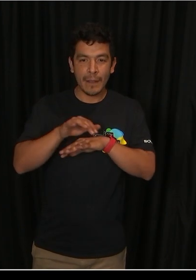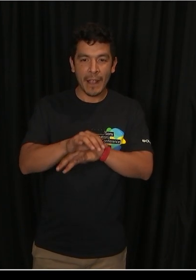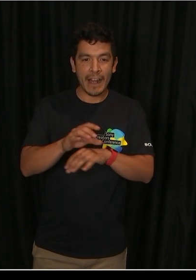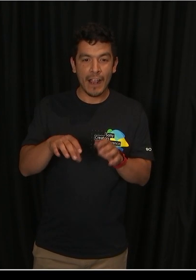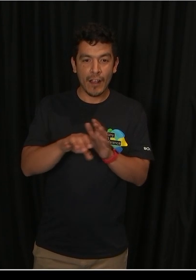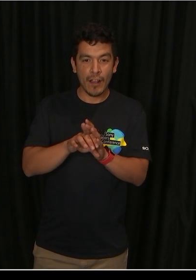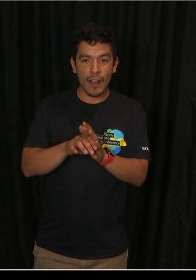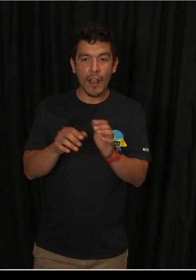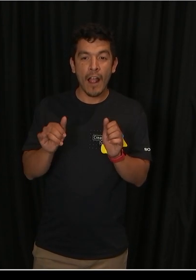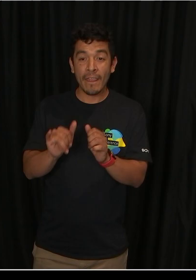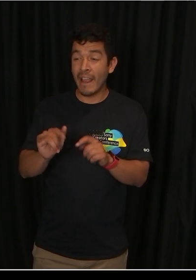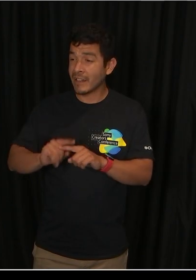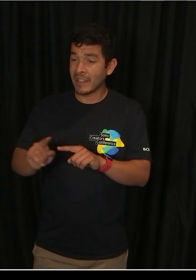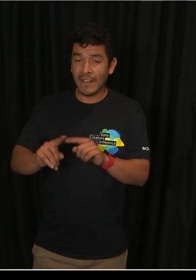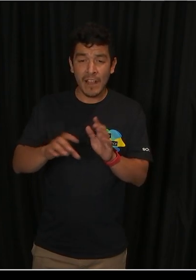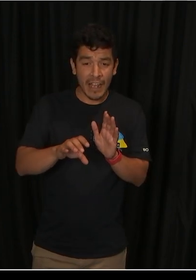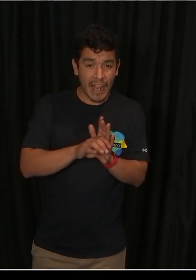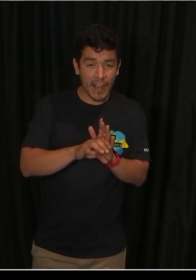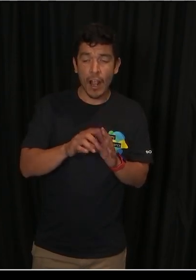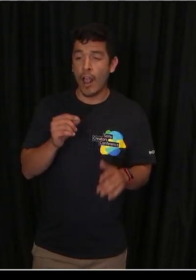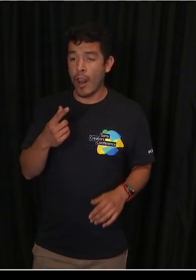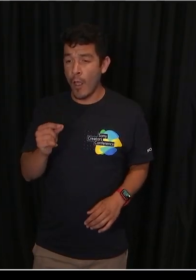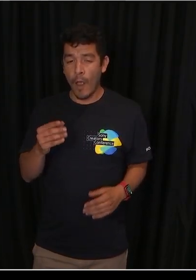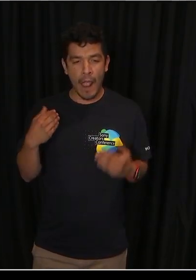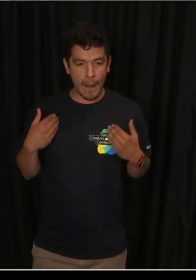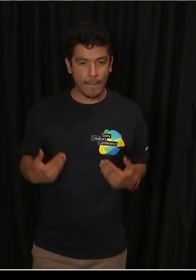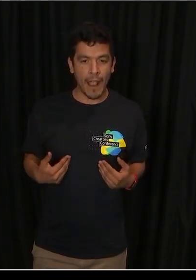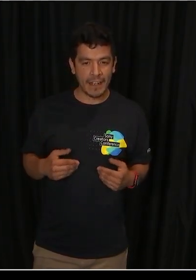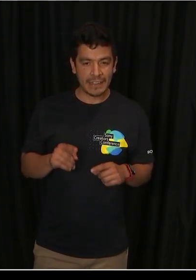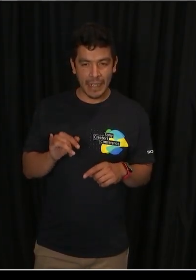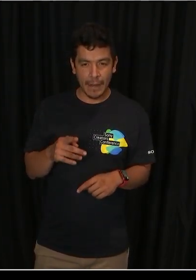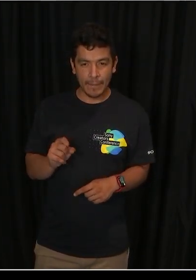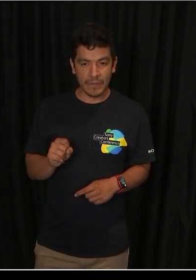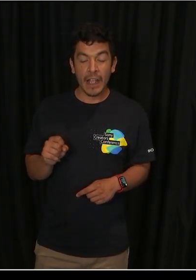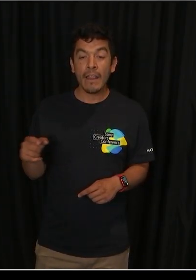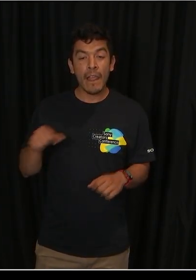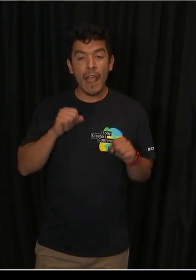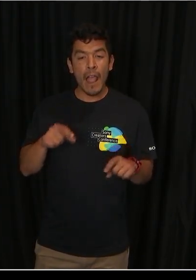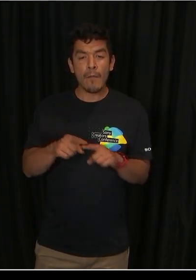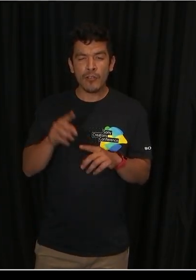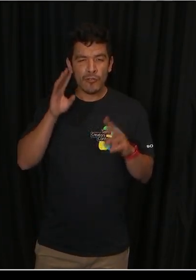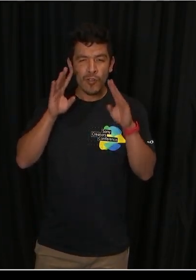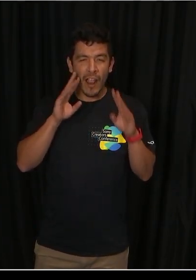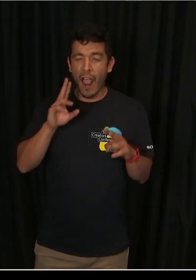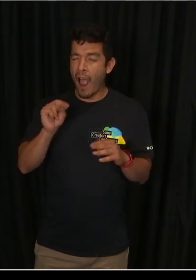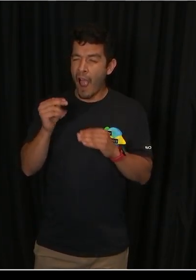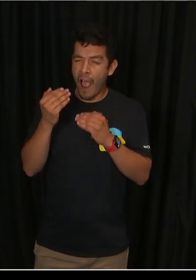varying colors, logos and body dimensions. This enabled us to create an almost limitless army of spider people.